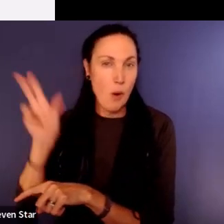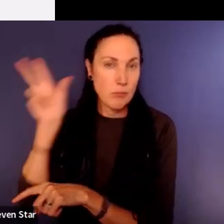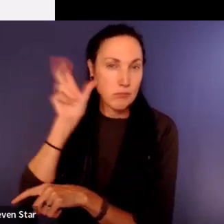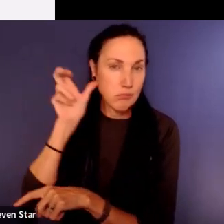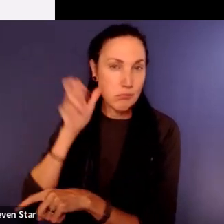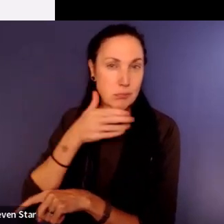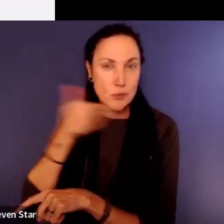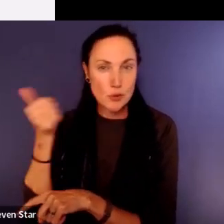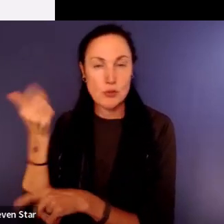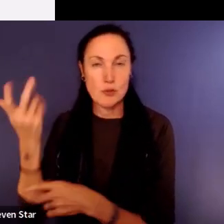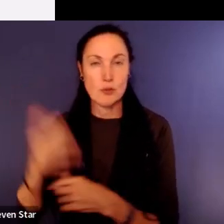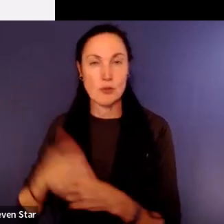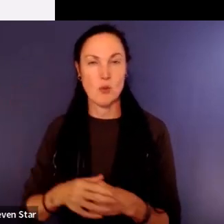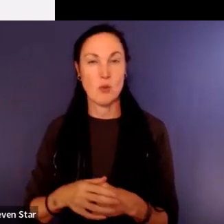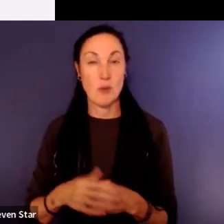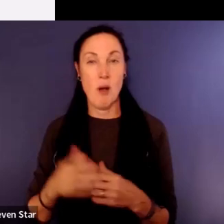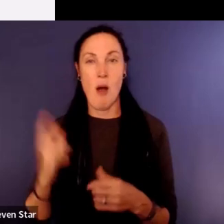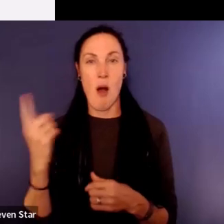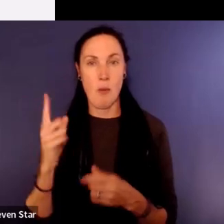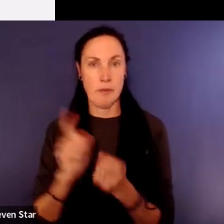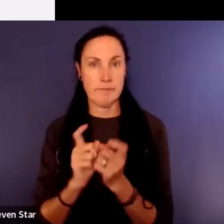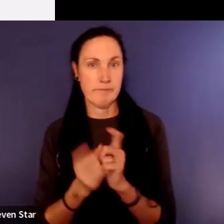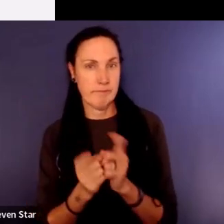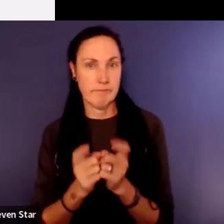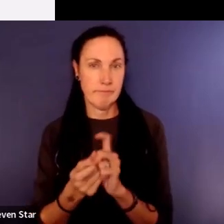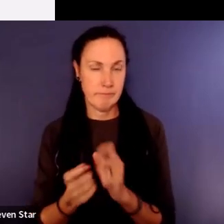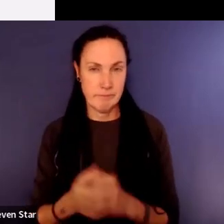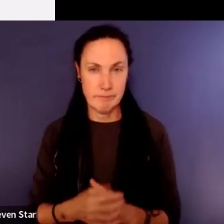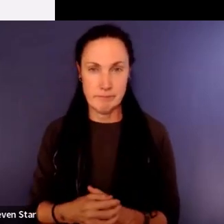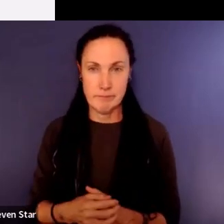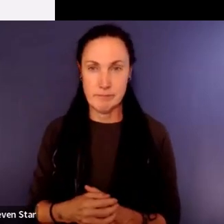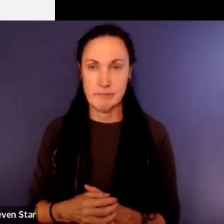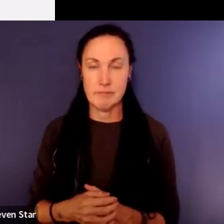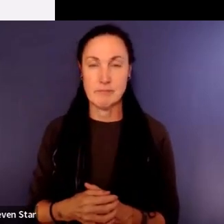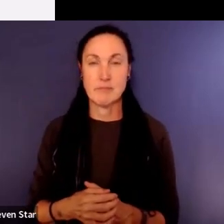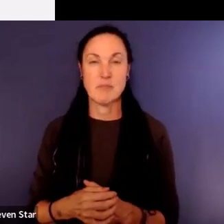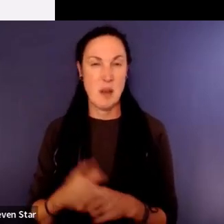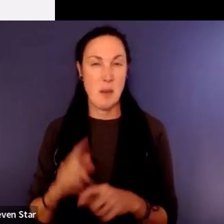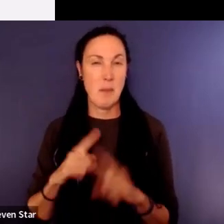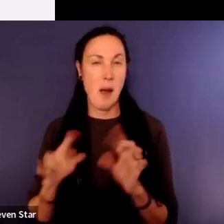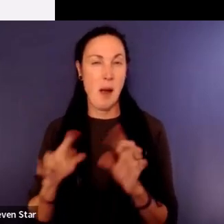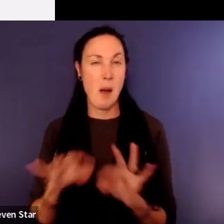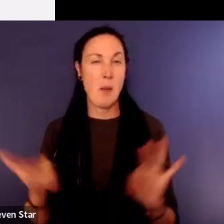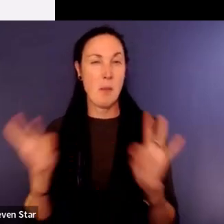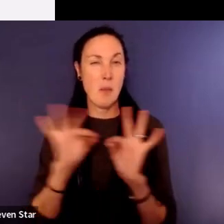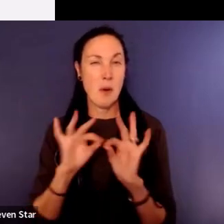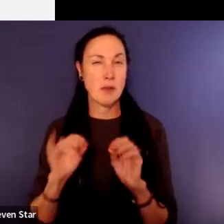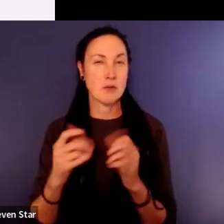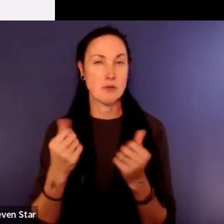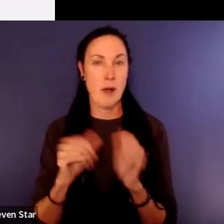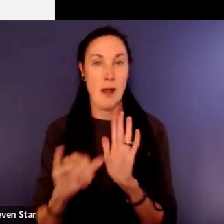the next slide. We're looking for the primary channel and maybe even a secondary channel.